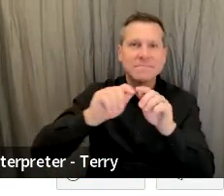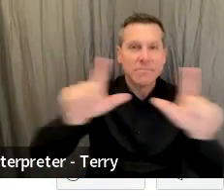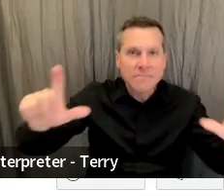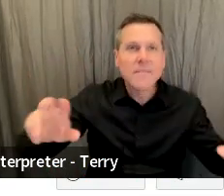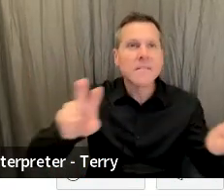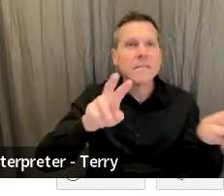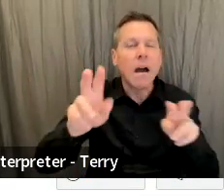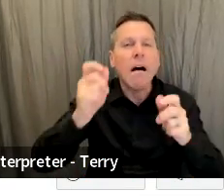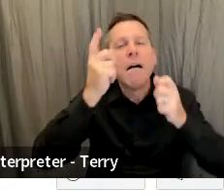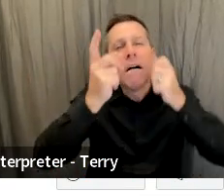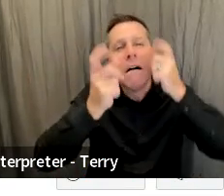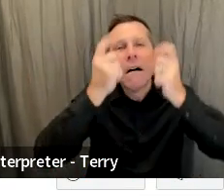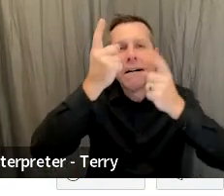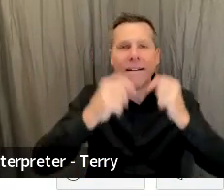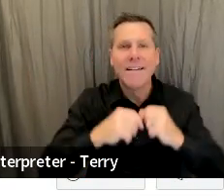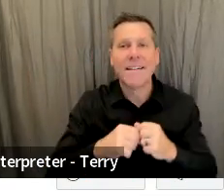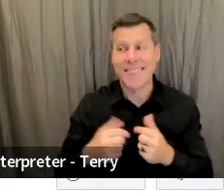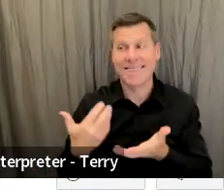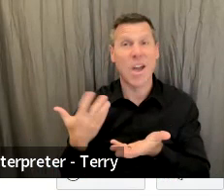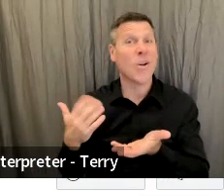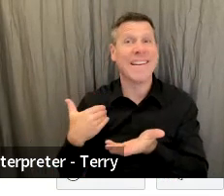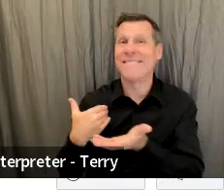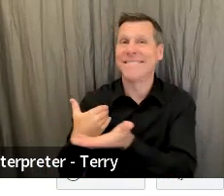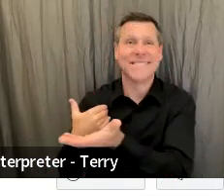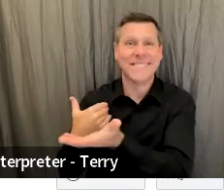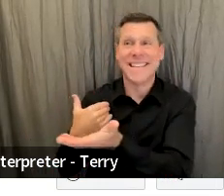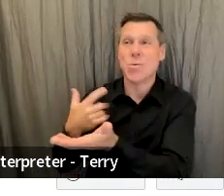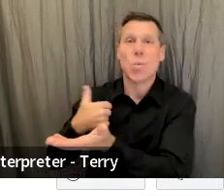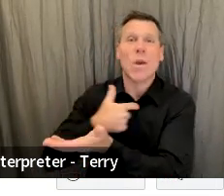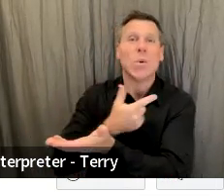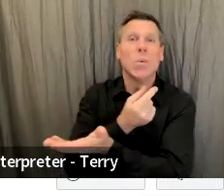And really, all we did was bring them together into one place, into that module